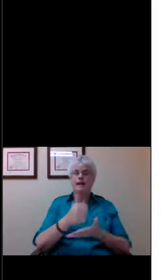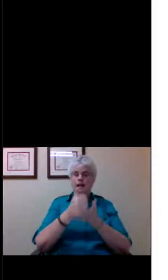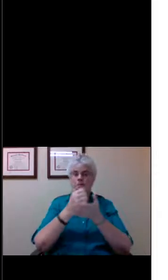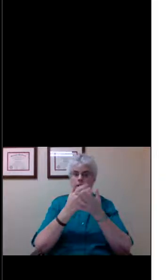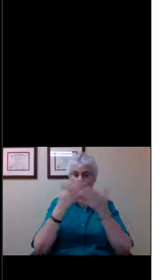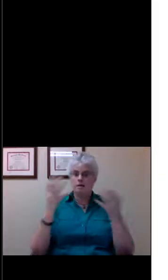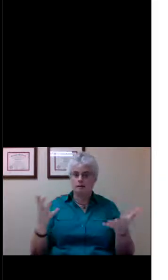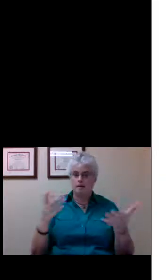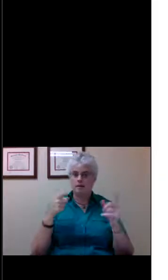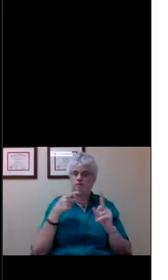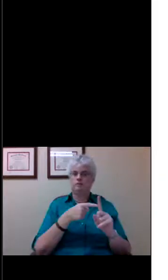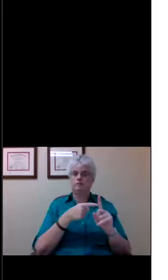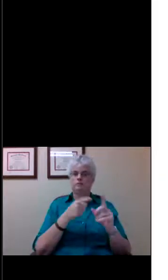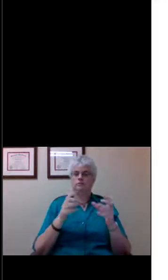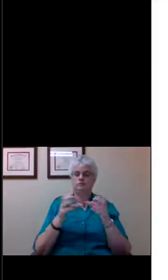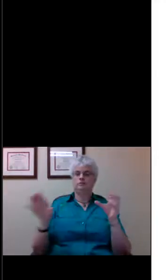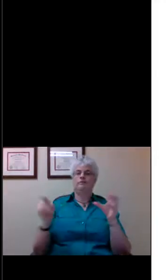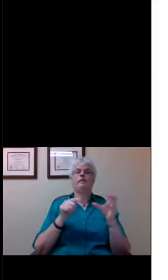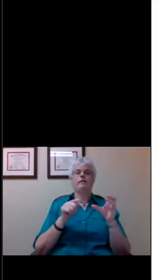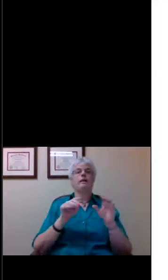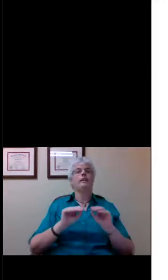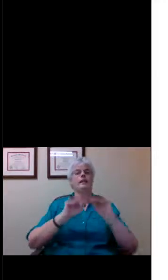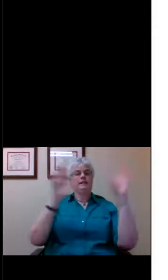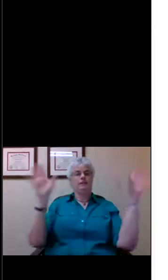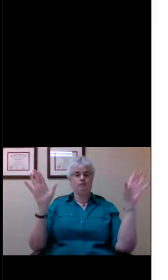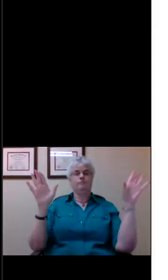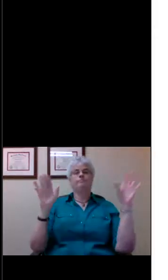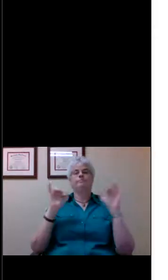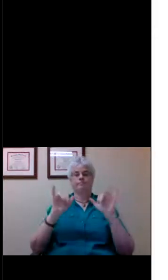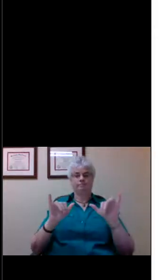separated out. And that really helped a lot, too, to kind of define and help